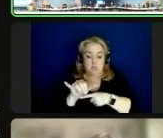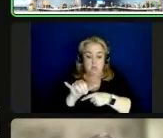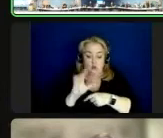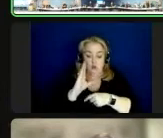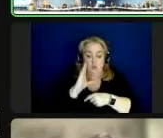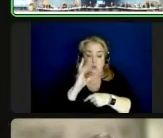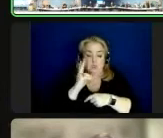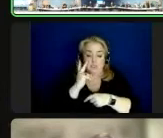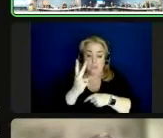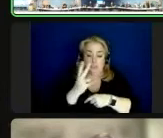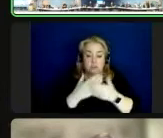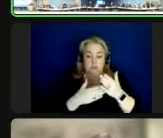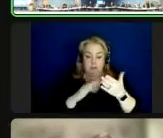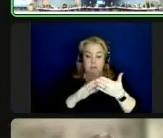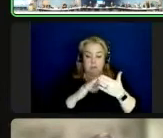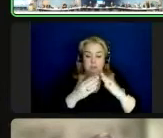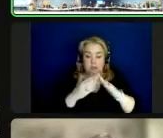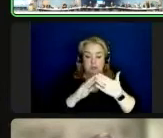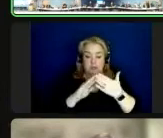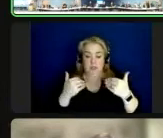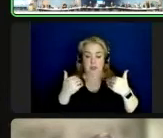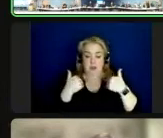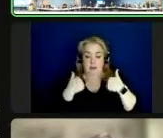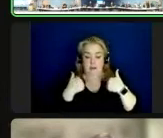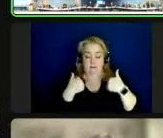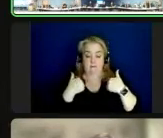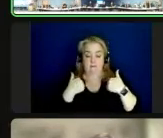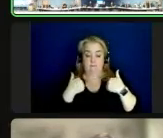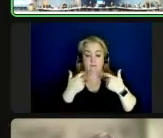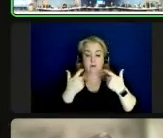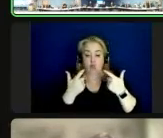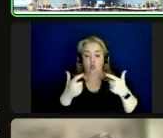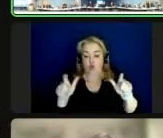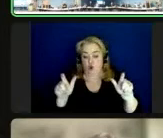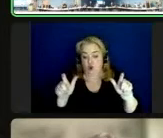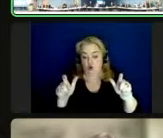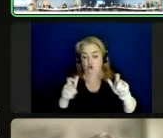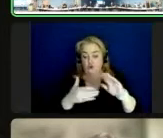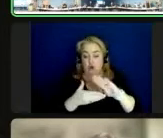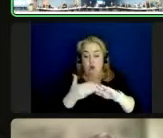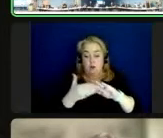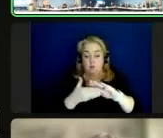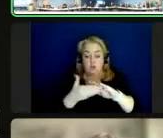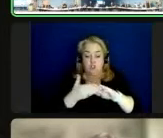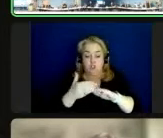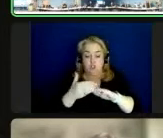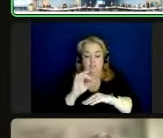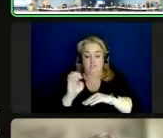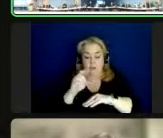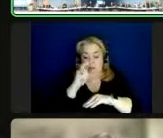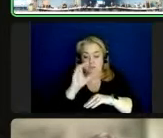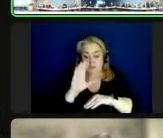THEIR PERMANENT TAX RATE AND